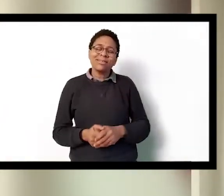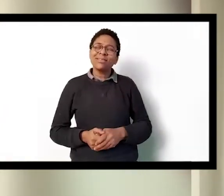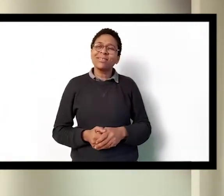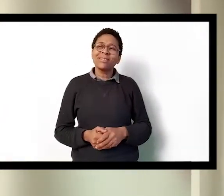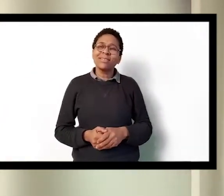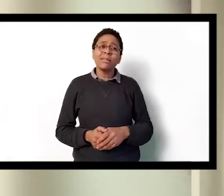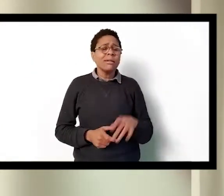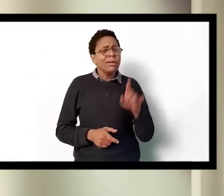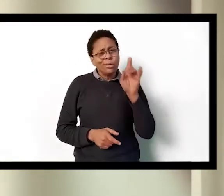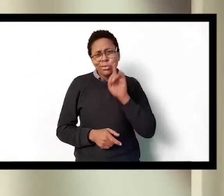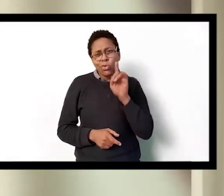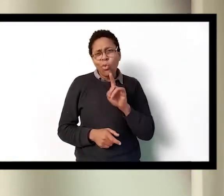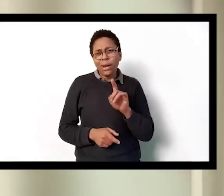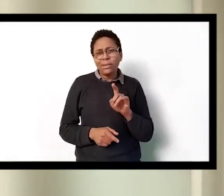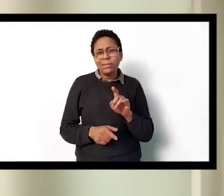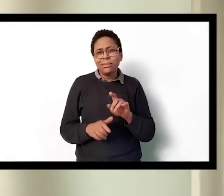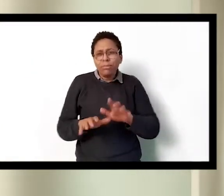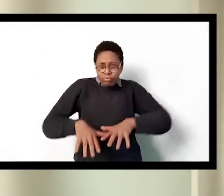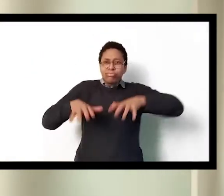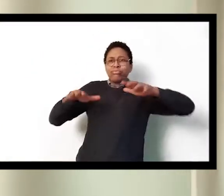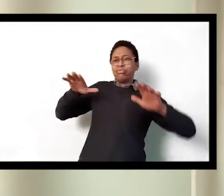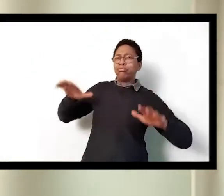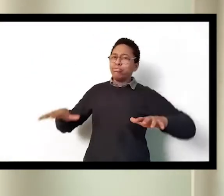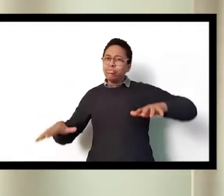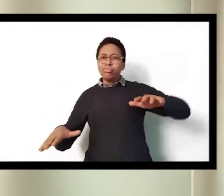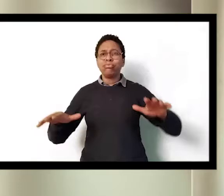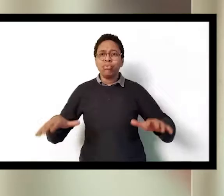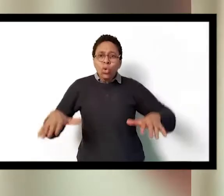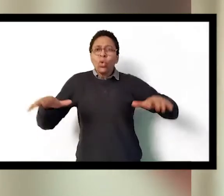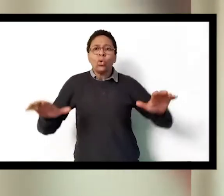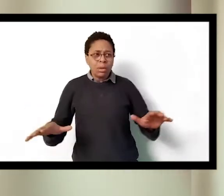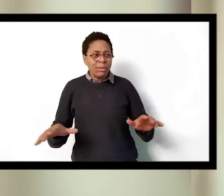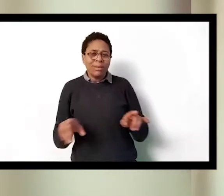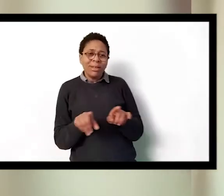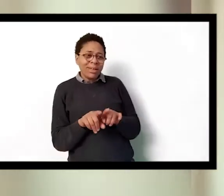There's always distburbance in the universe. Like when we fell in love.